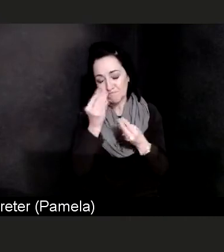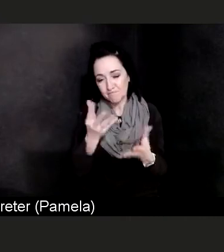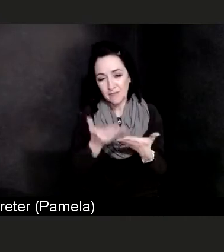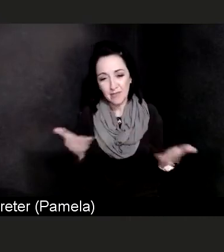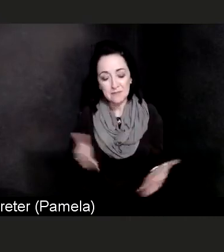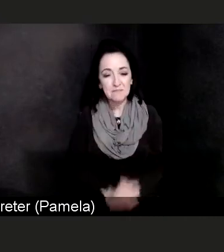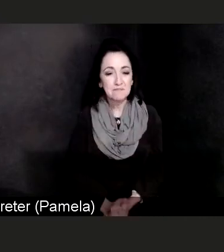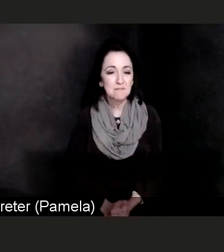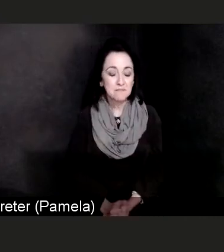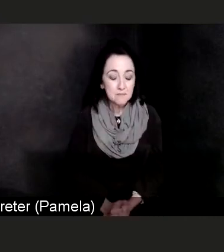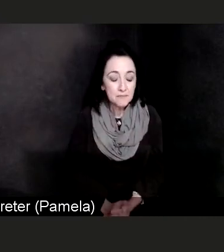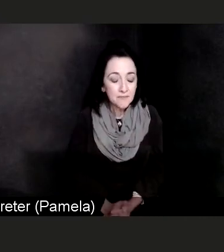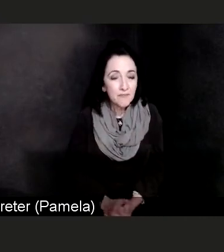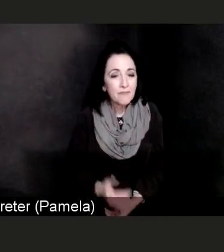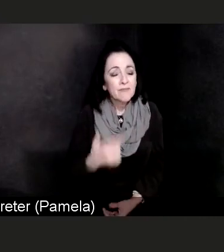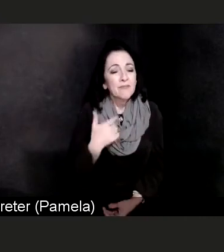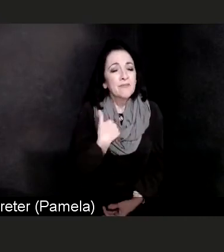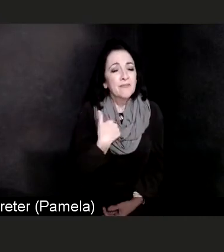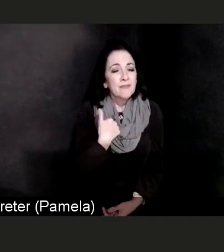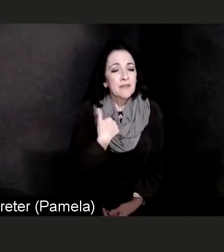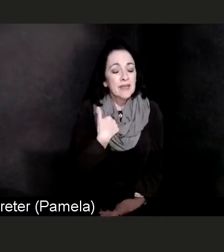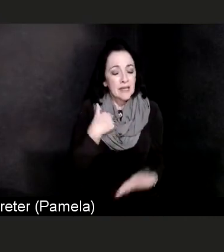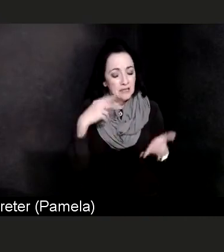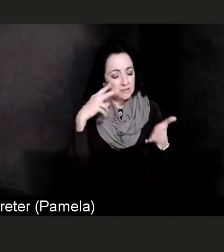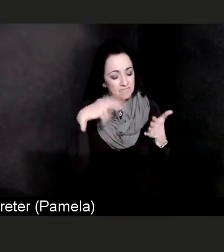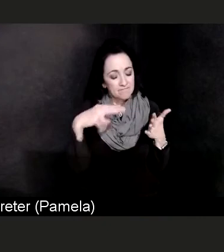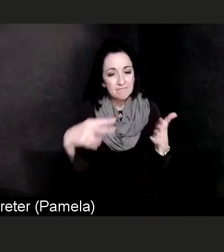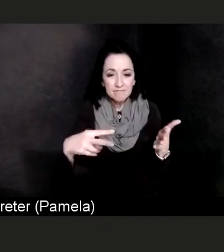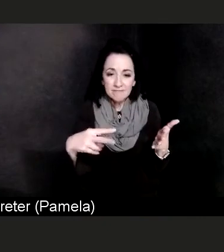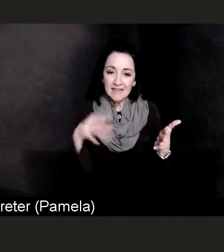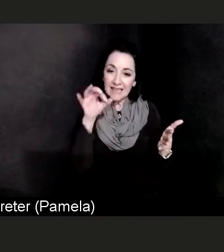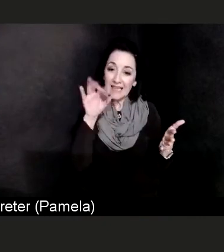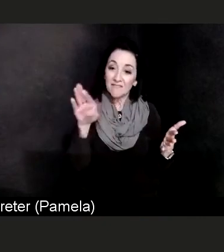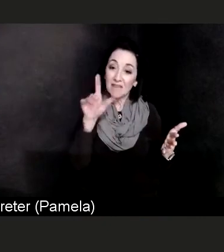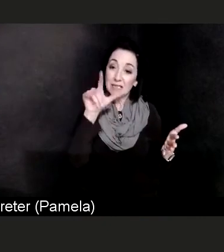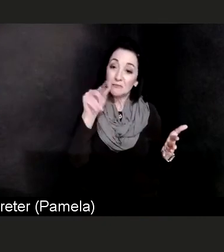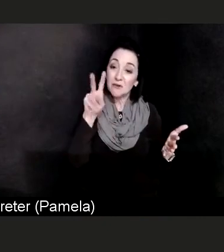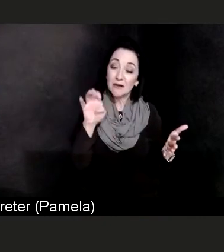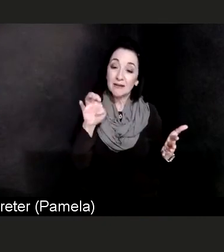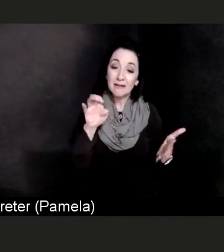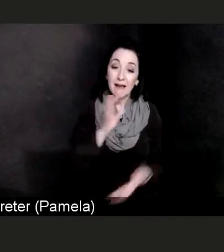I've been listening, I've been reading, you know, one of the things about Facebook live is I get to watch all your texts,